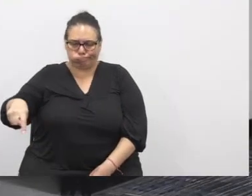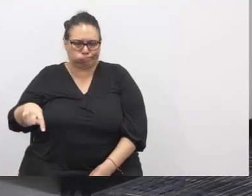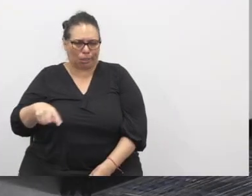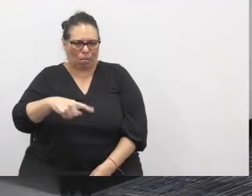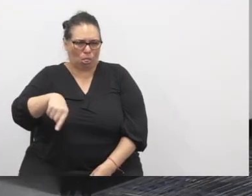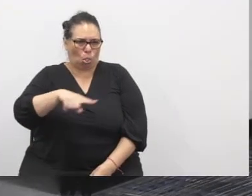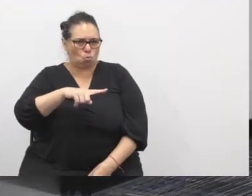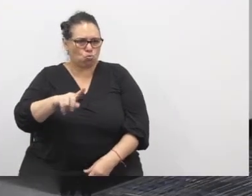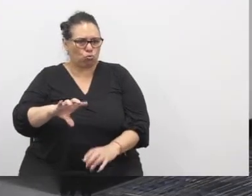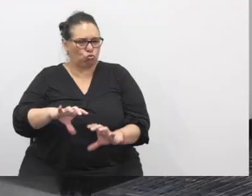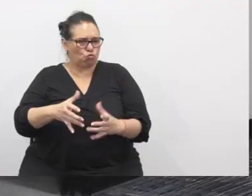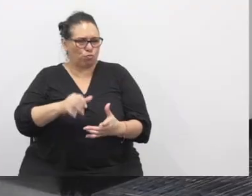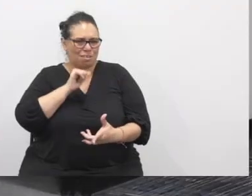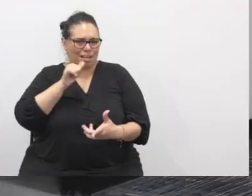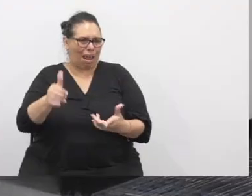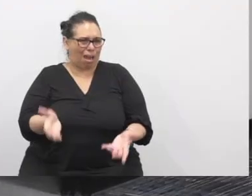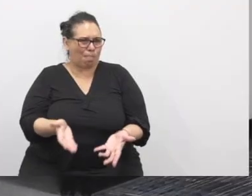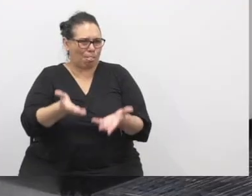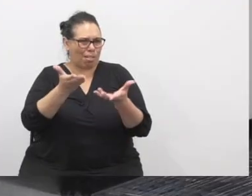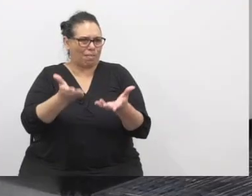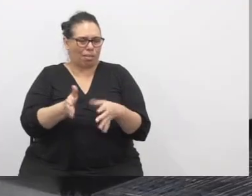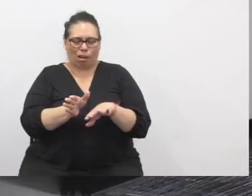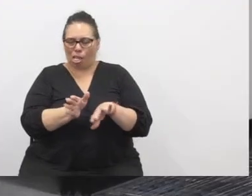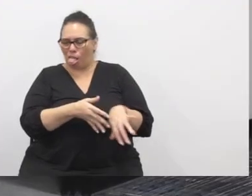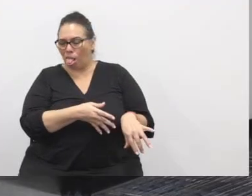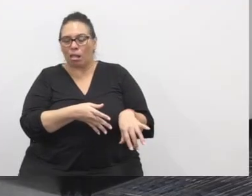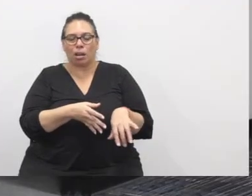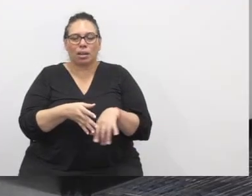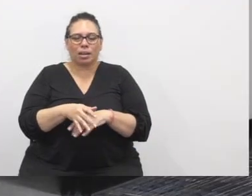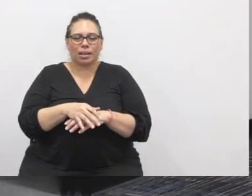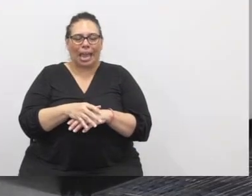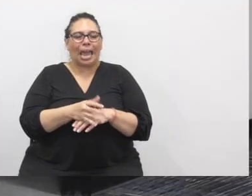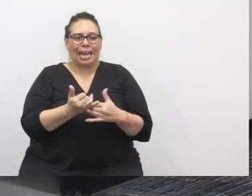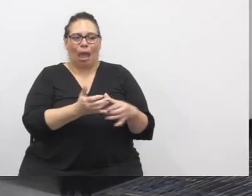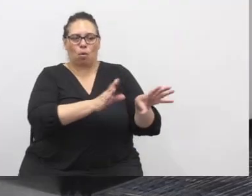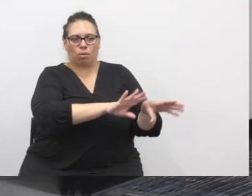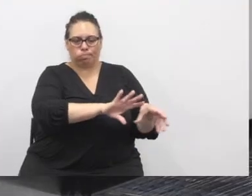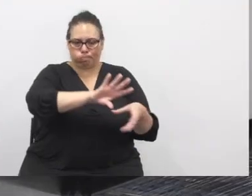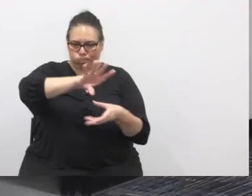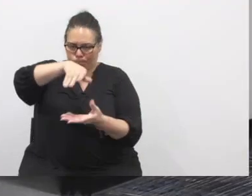and seem to be marginalized and pushed to the side are put in the center and are focused on the most.